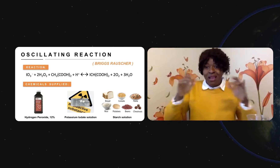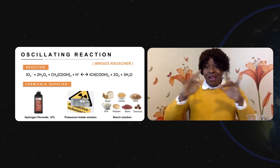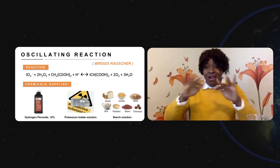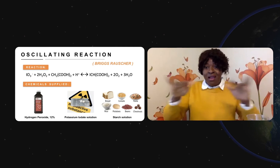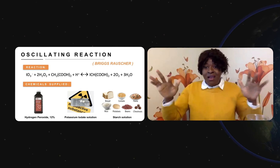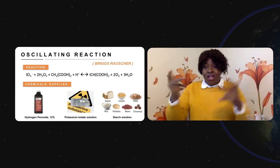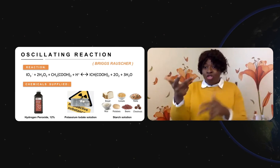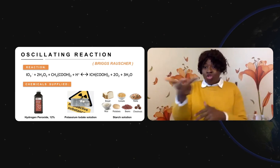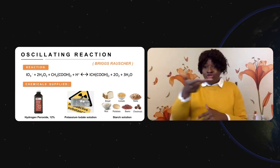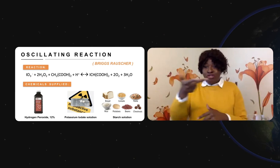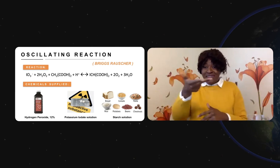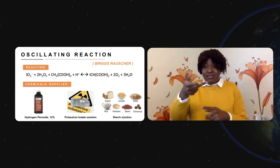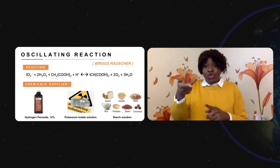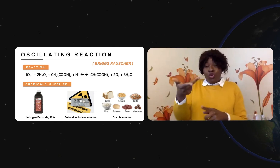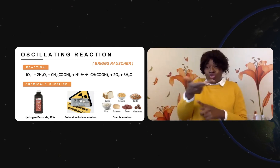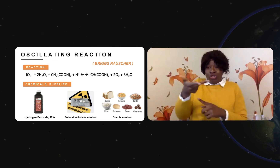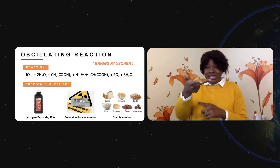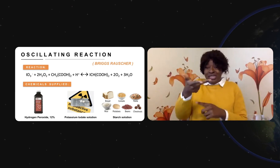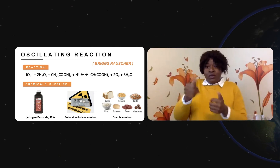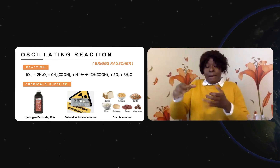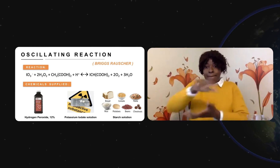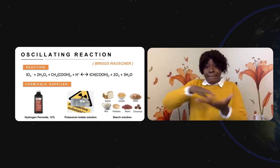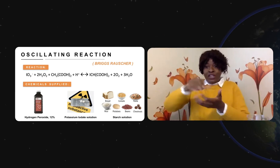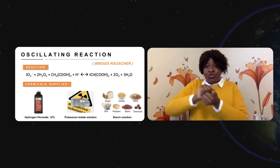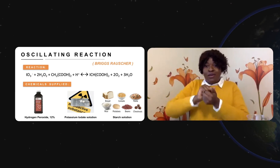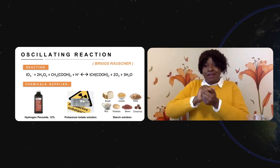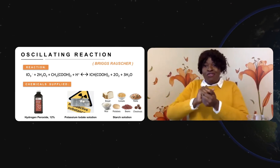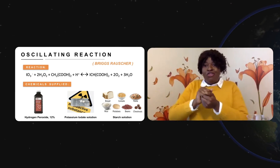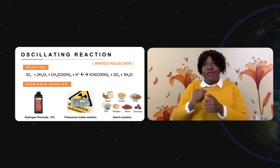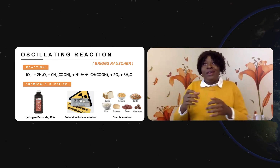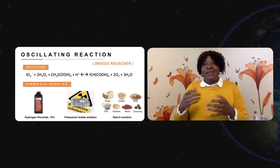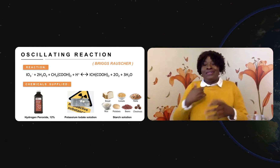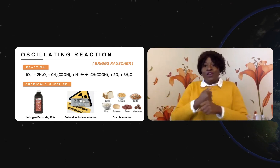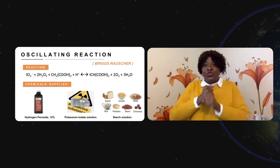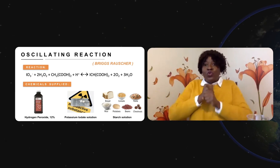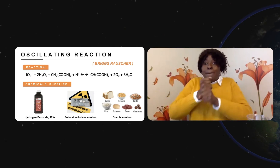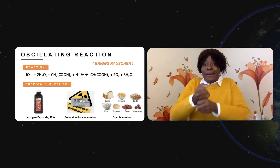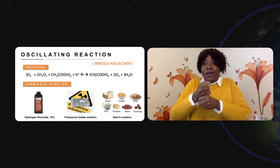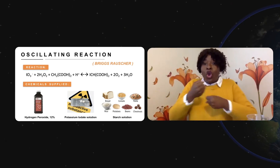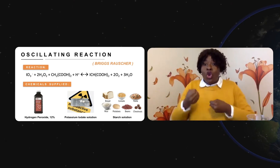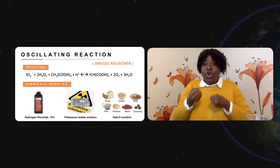High starch foods are things like potatoes, bread, etc.